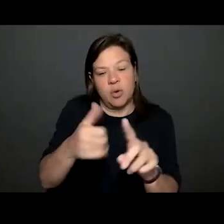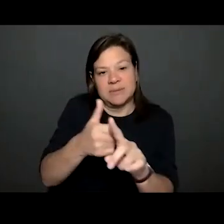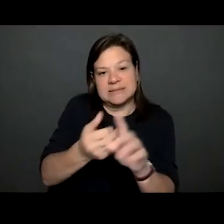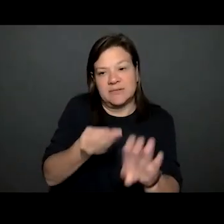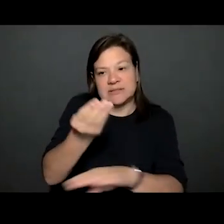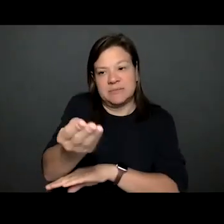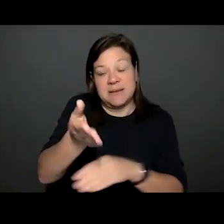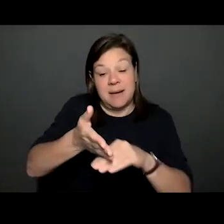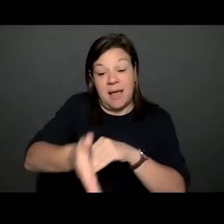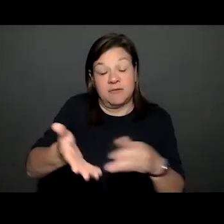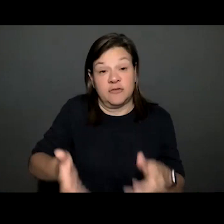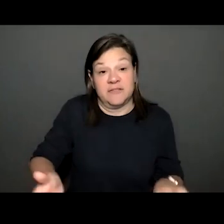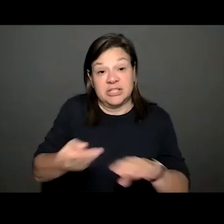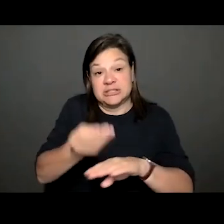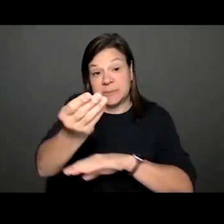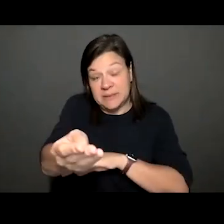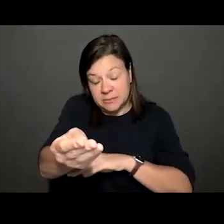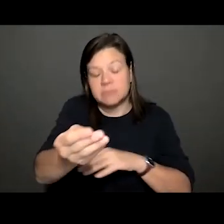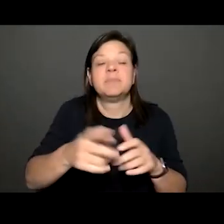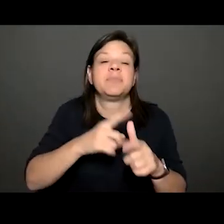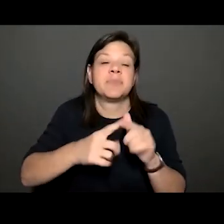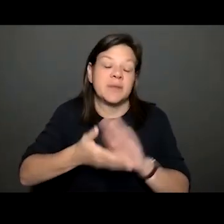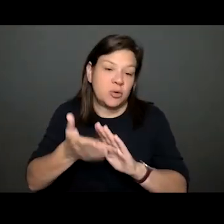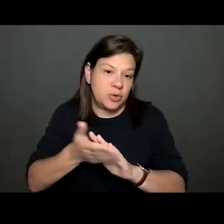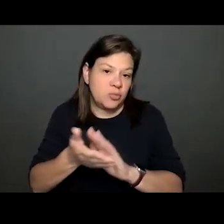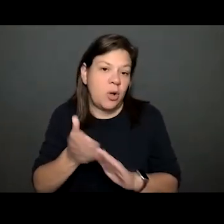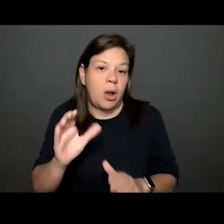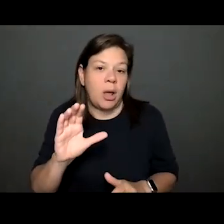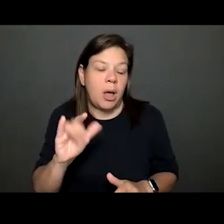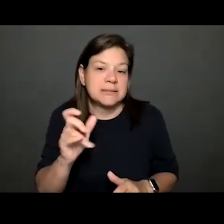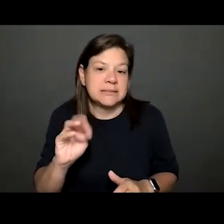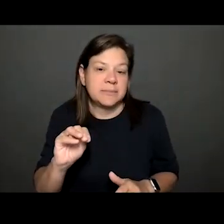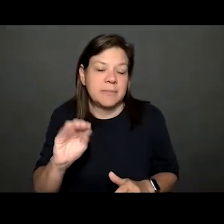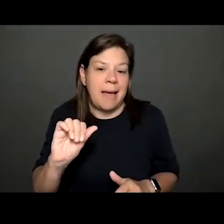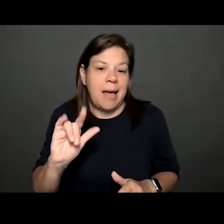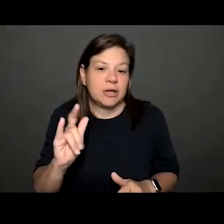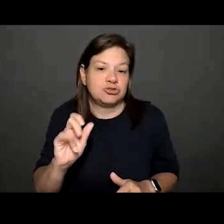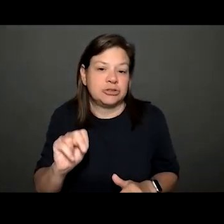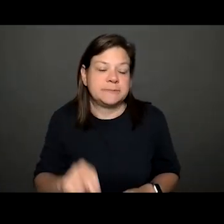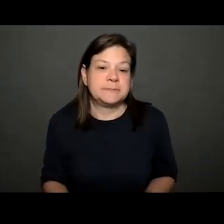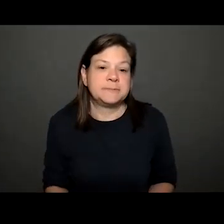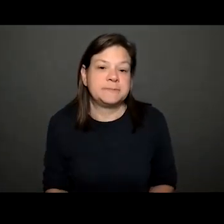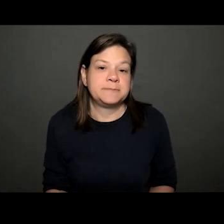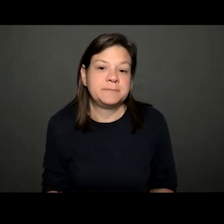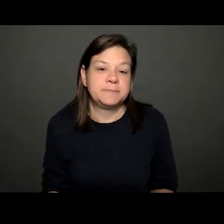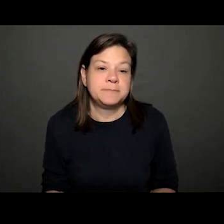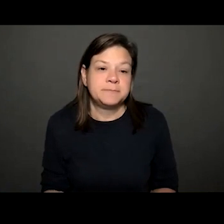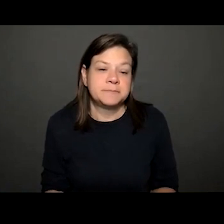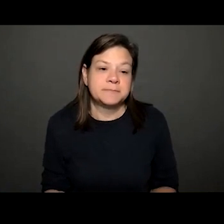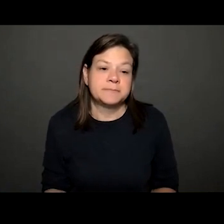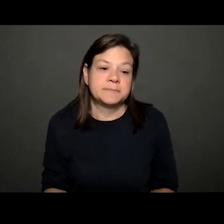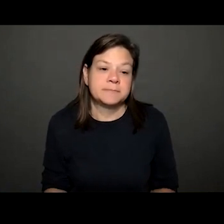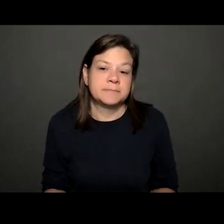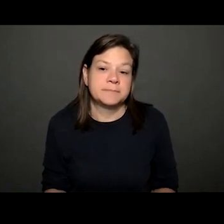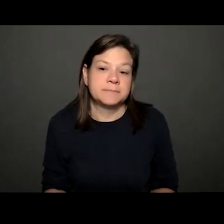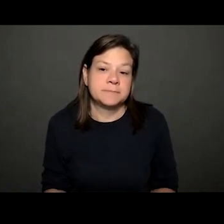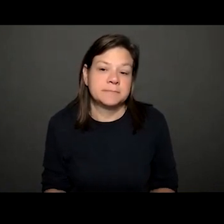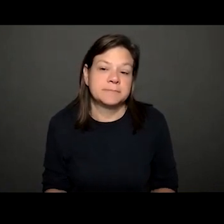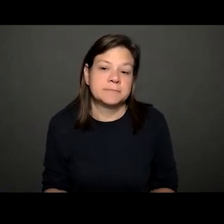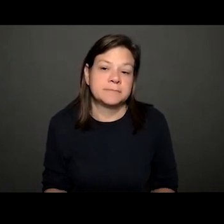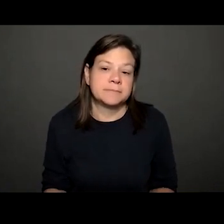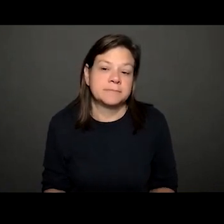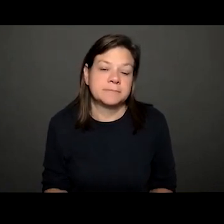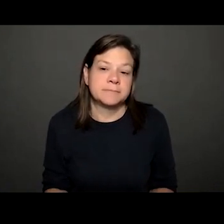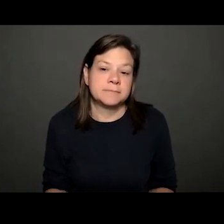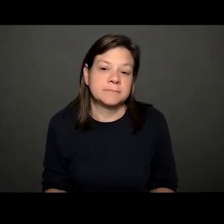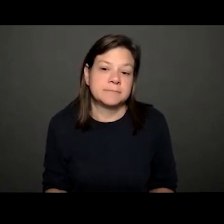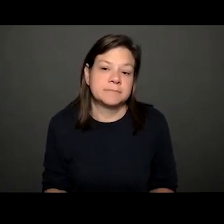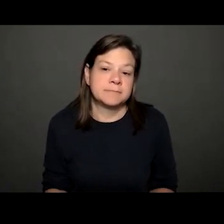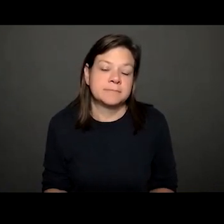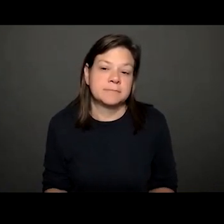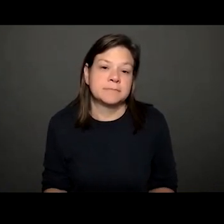AND OUR CUSTOM, IF YOU ARE USED TO CMS HUB SERVICE